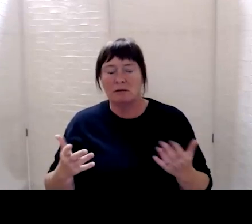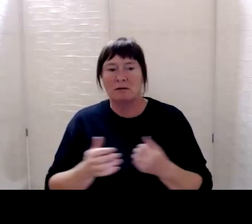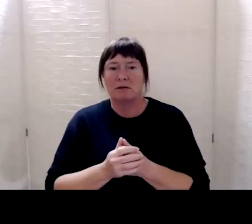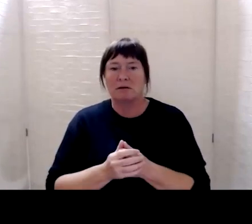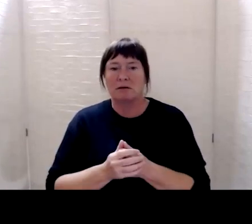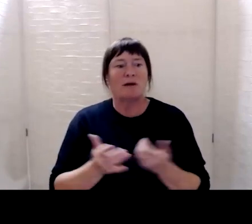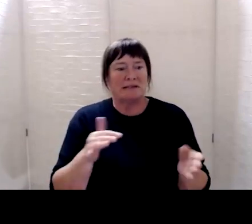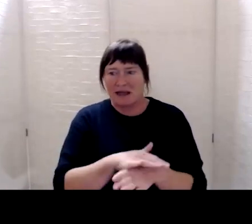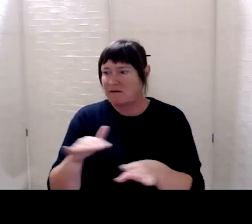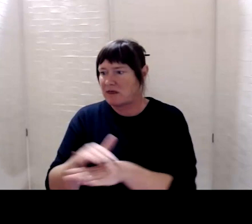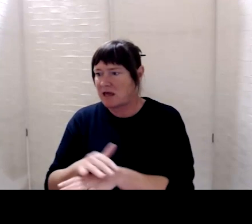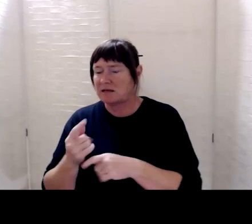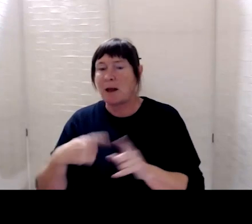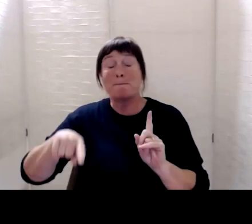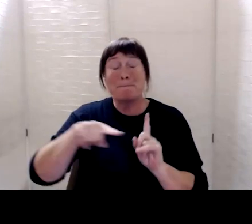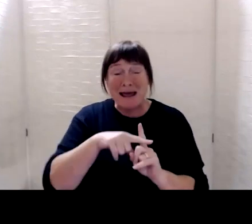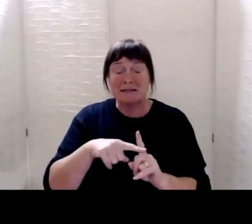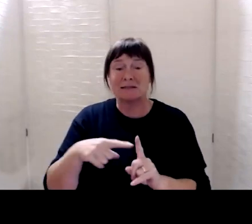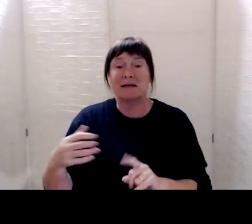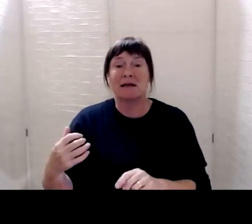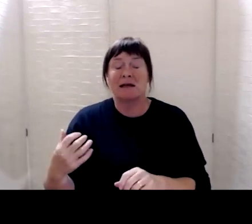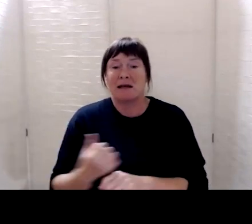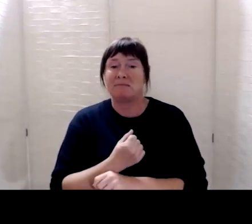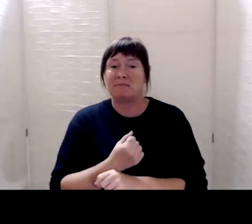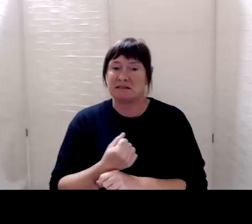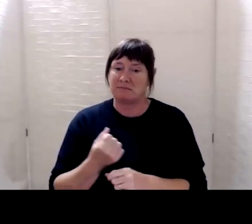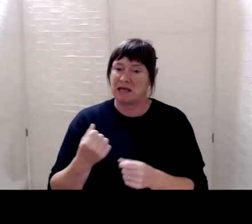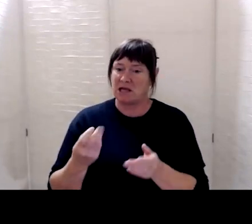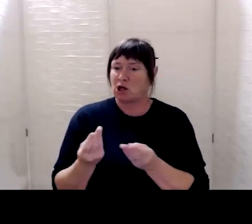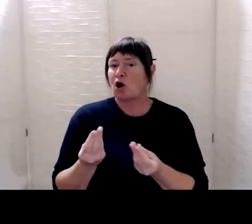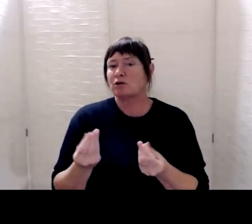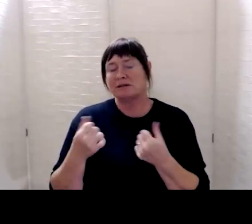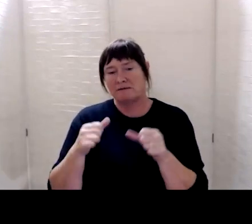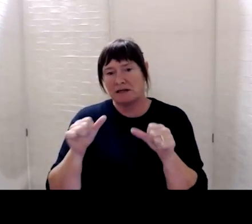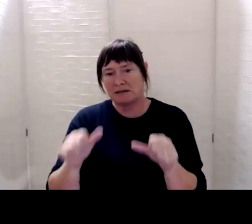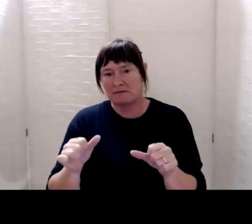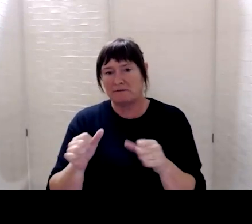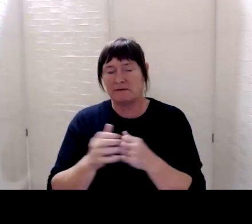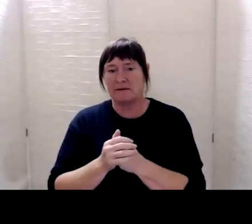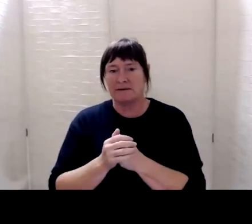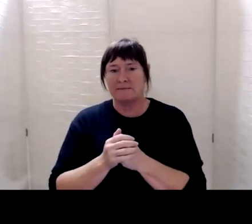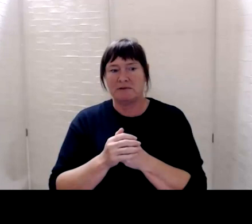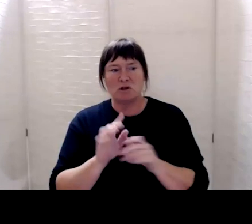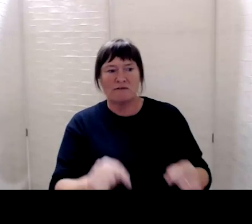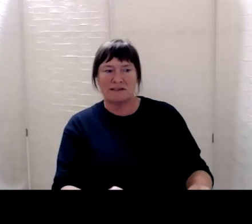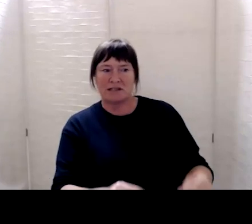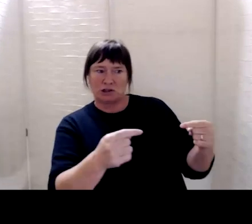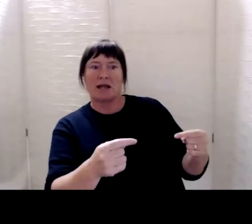so it must be proportionate to the challenges you’re seeking to overcome, including leaving you with sufficient